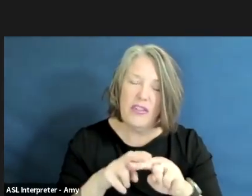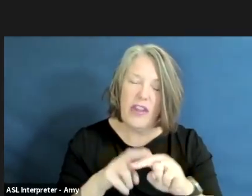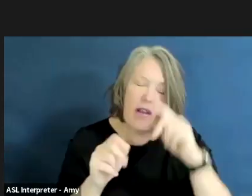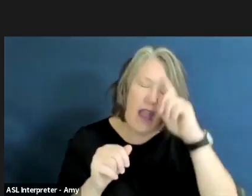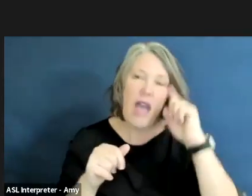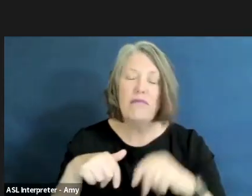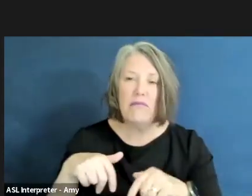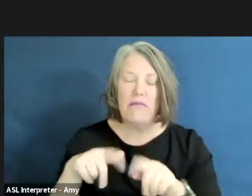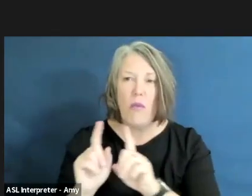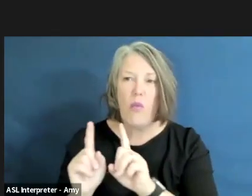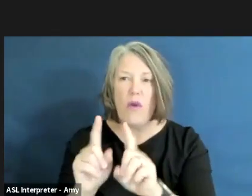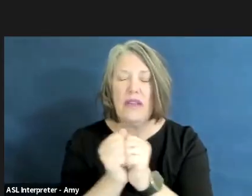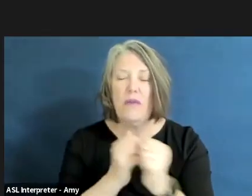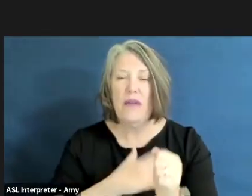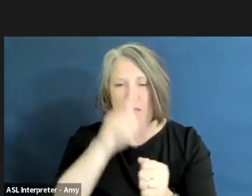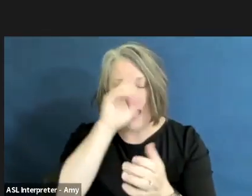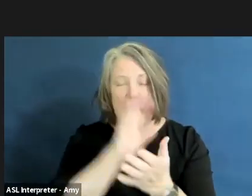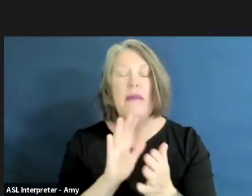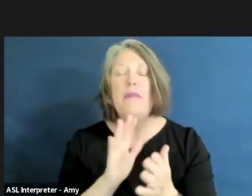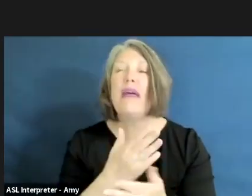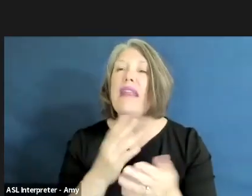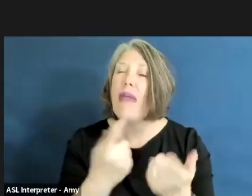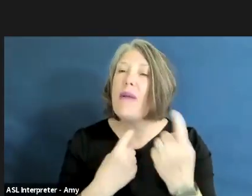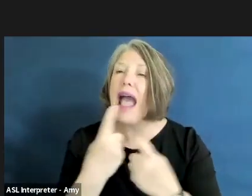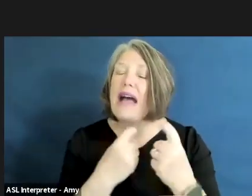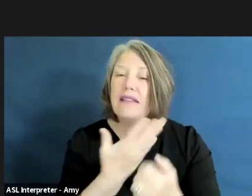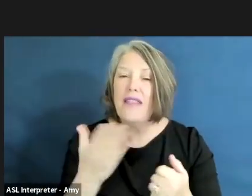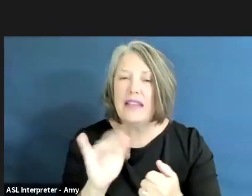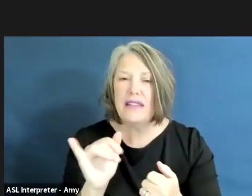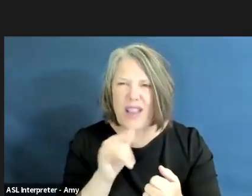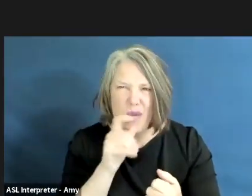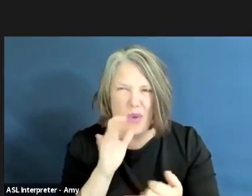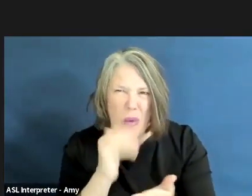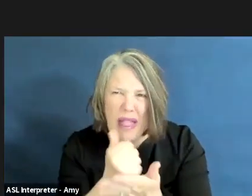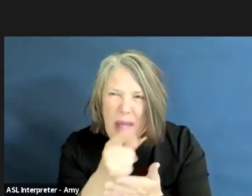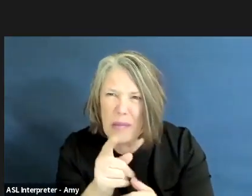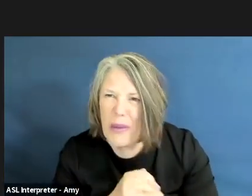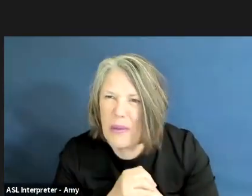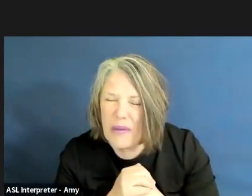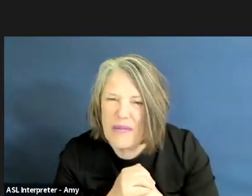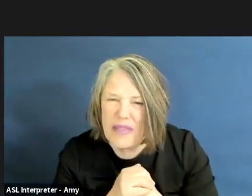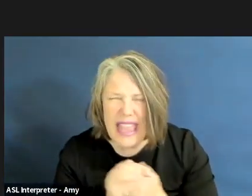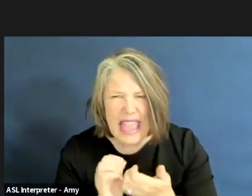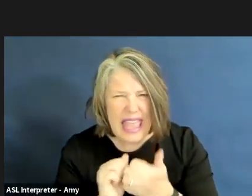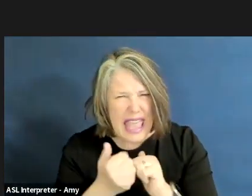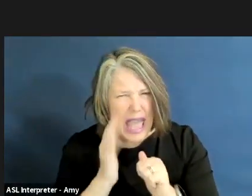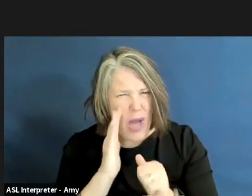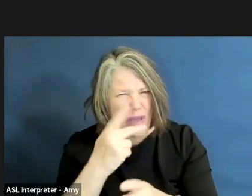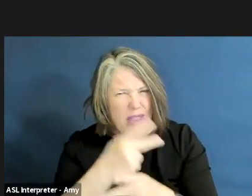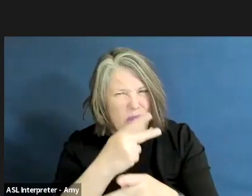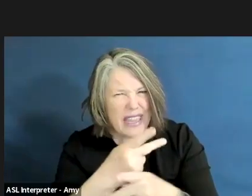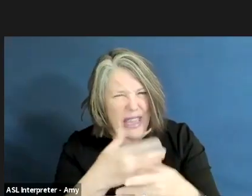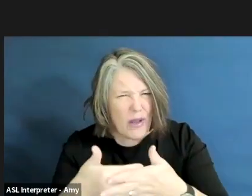Um, things like, who's going to help you? How are you going to take care of the baby?